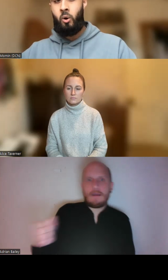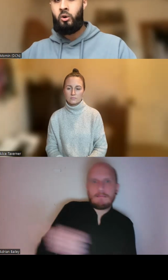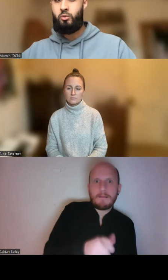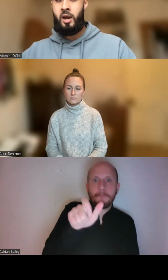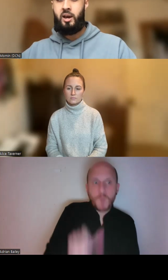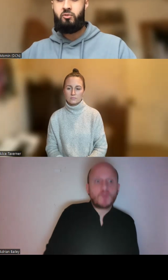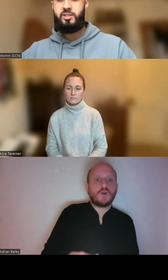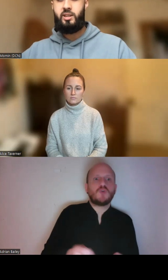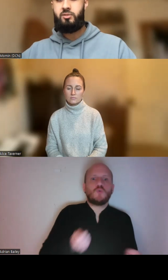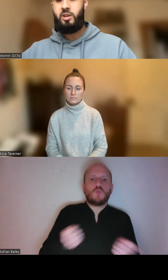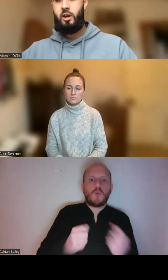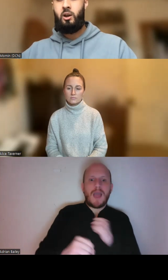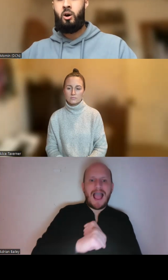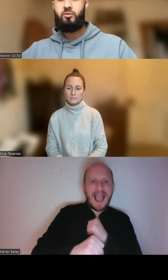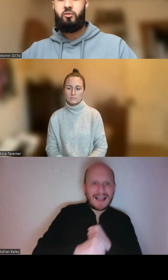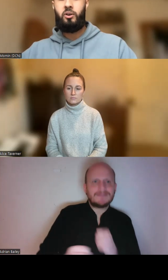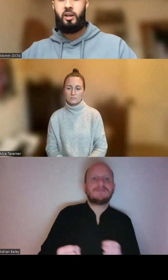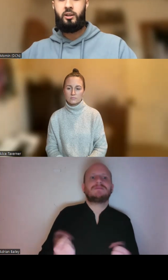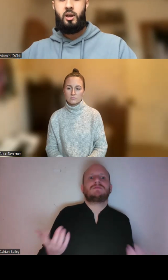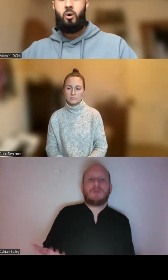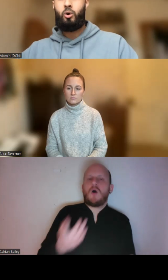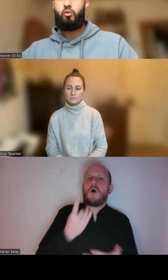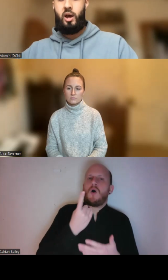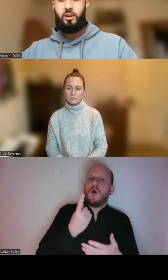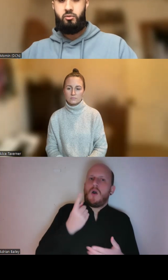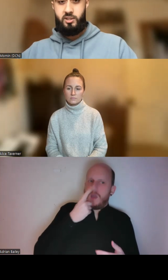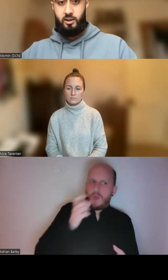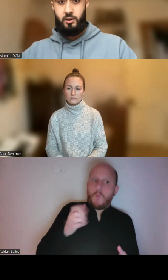or you might have received a large funding grant recently.